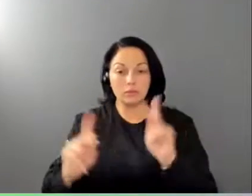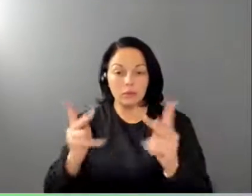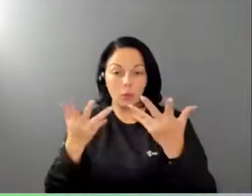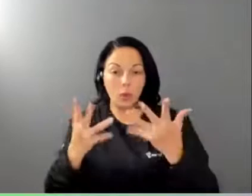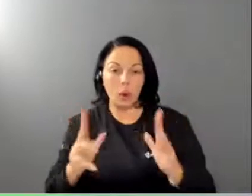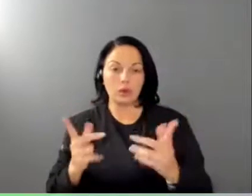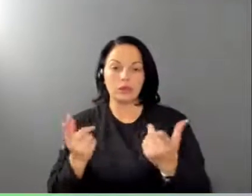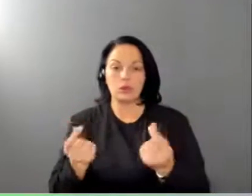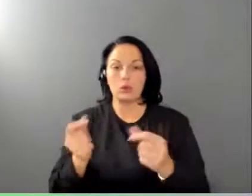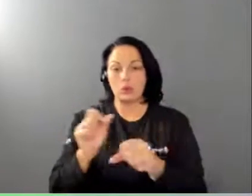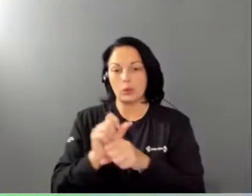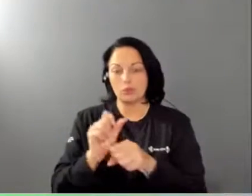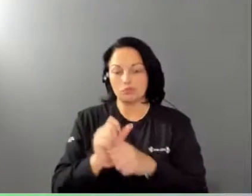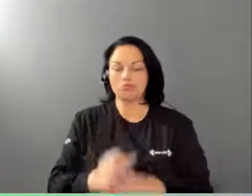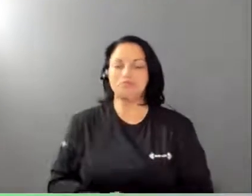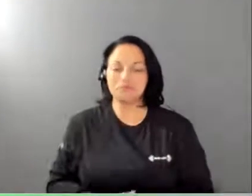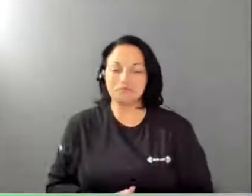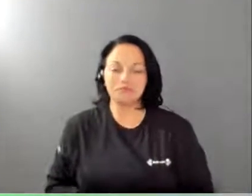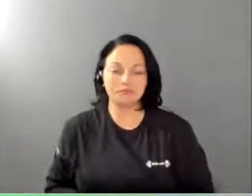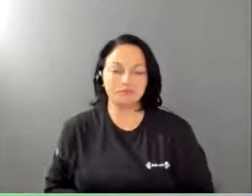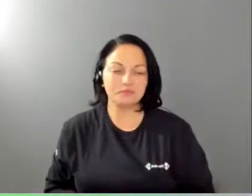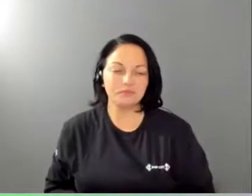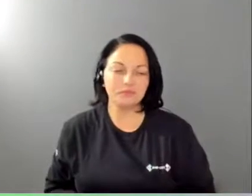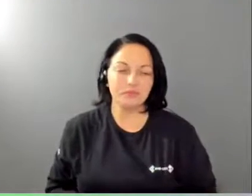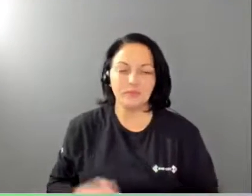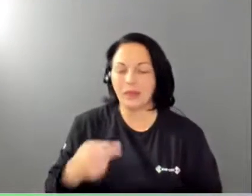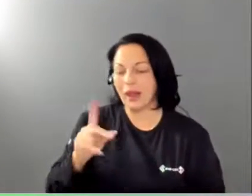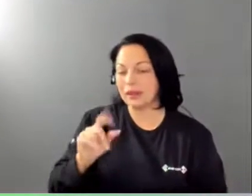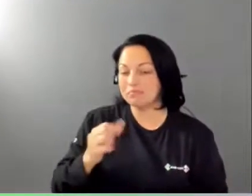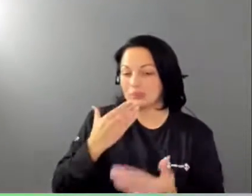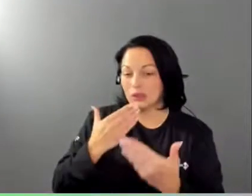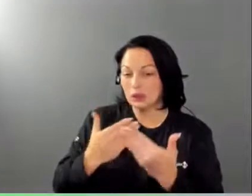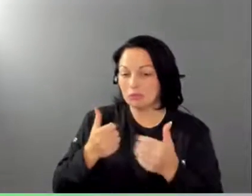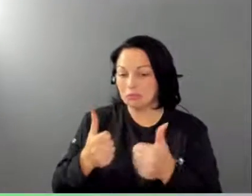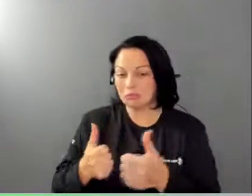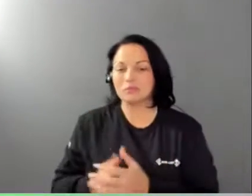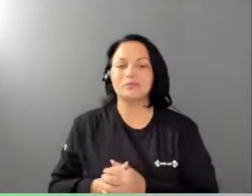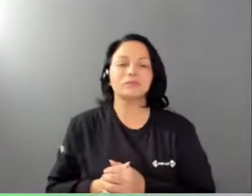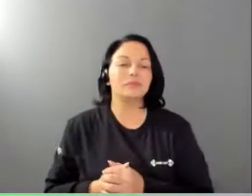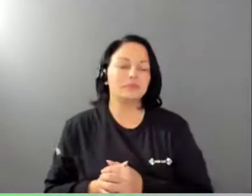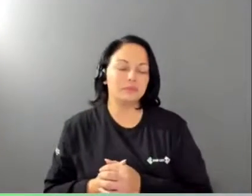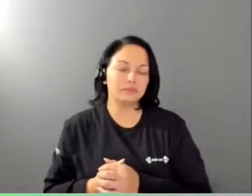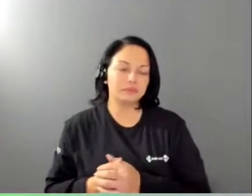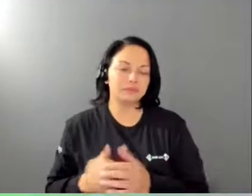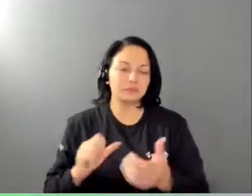counted manually, and a few other steps like that, but basically we worked with the people who